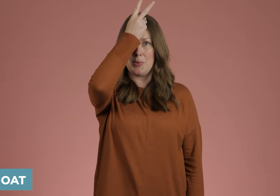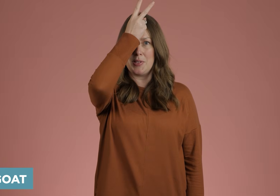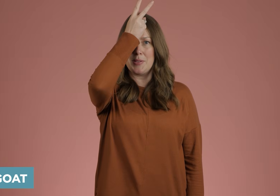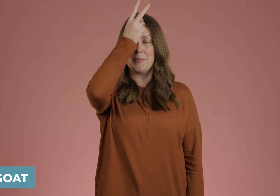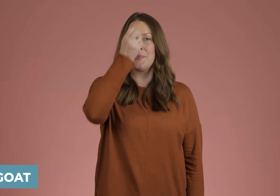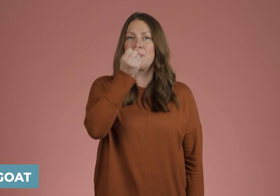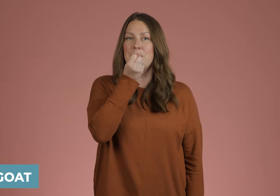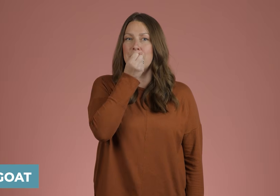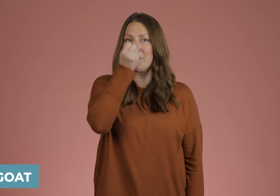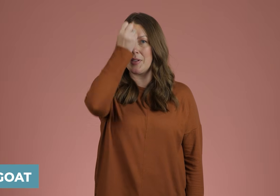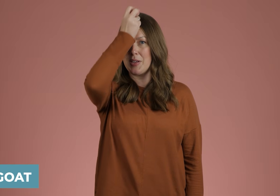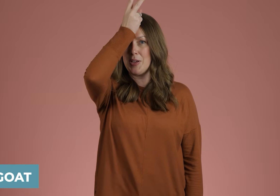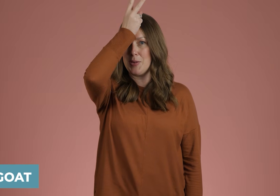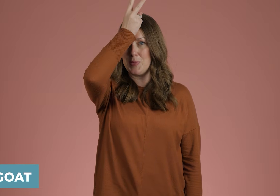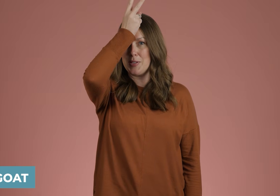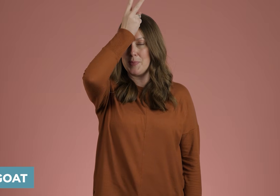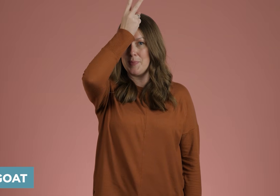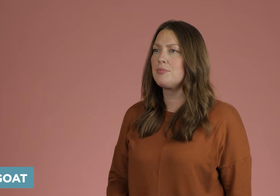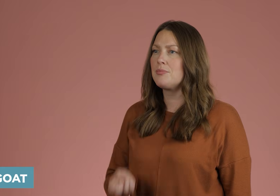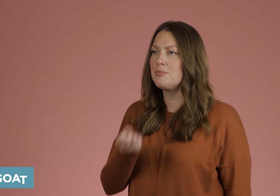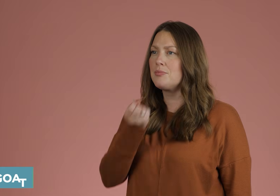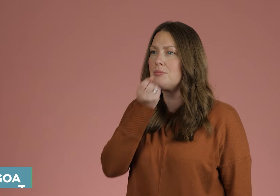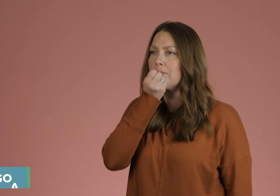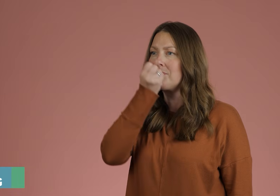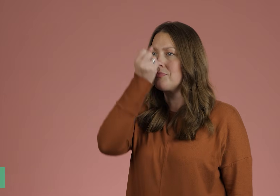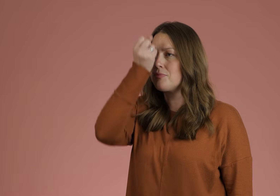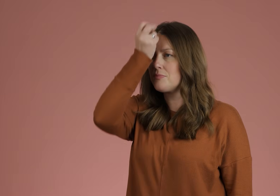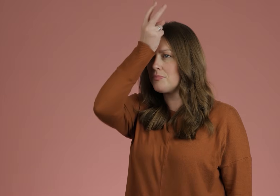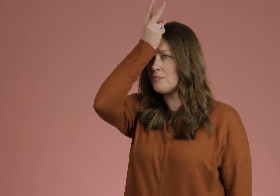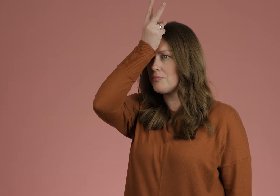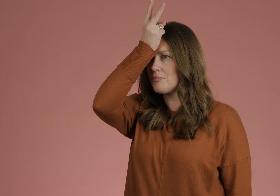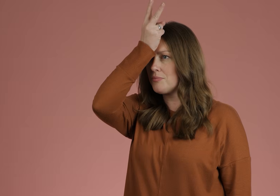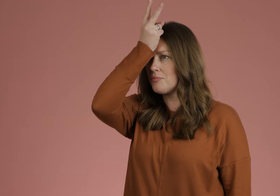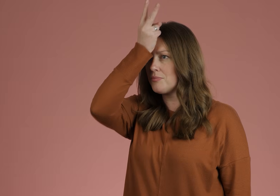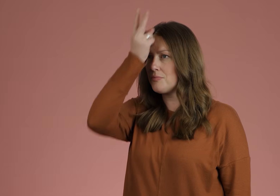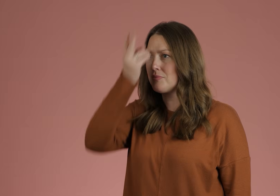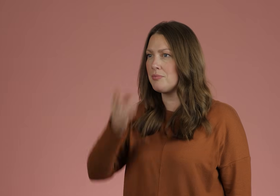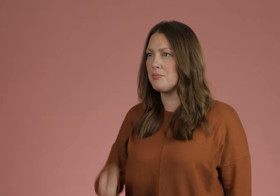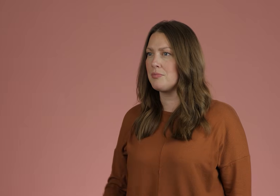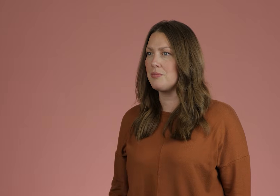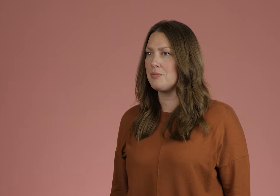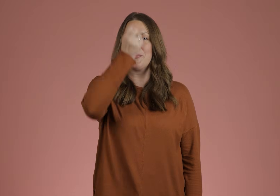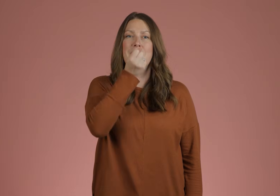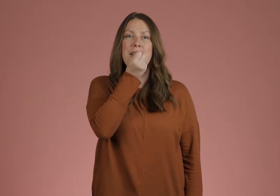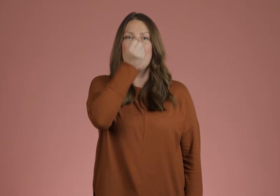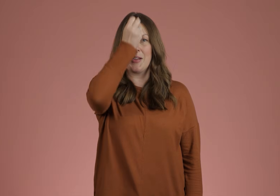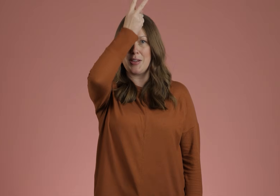Goat.